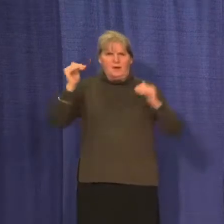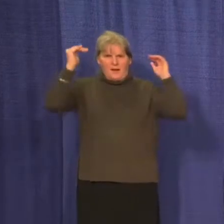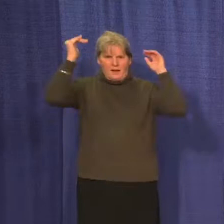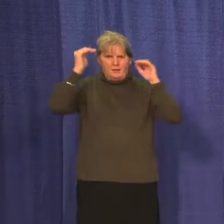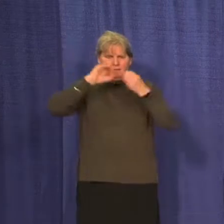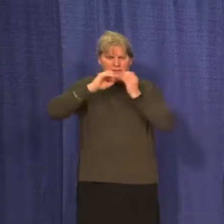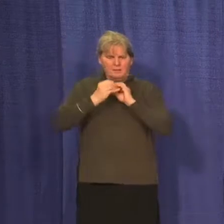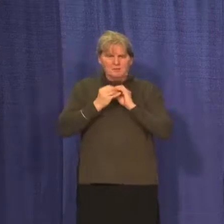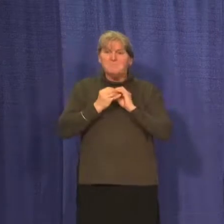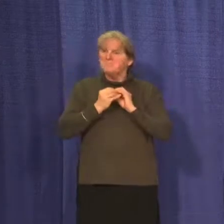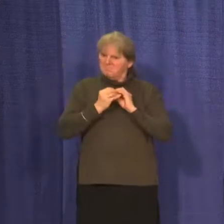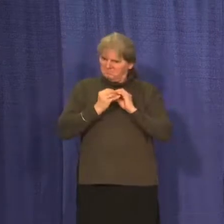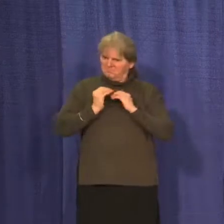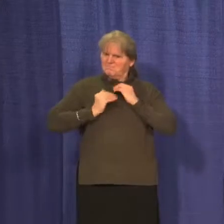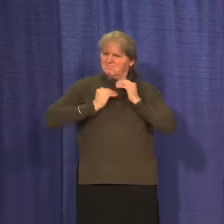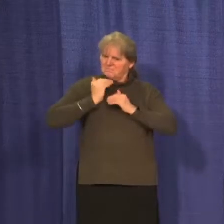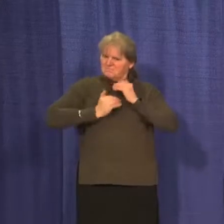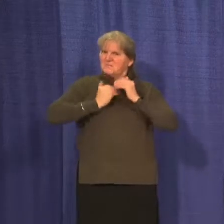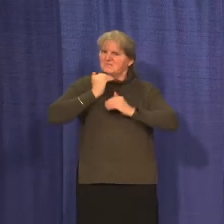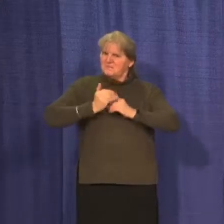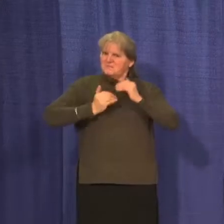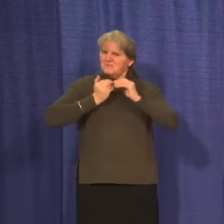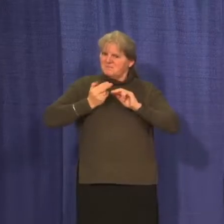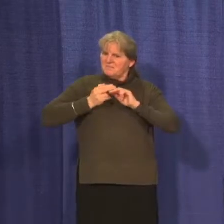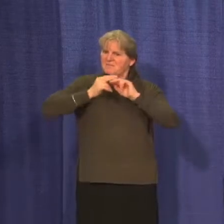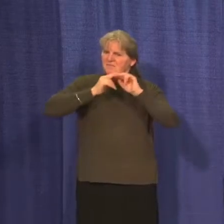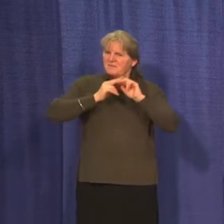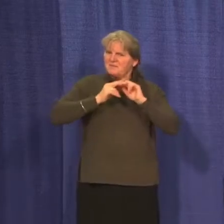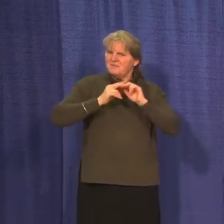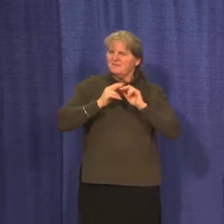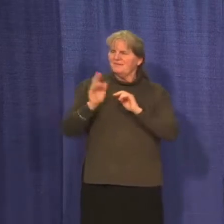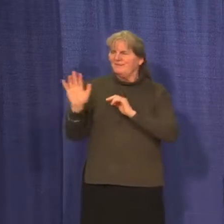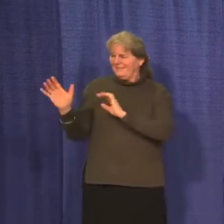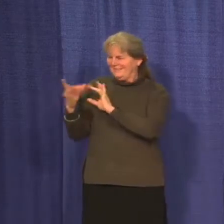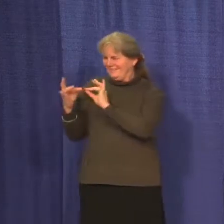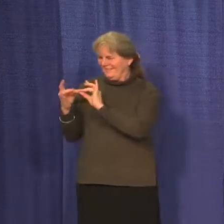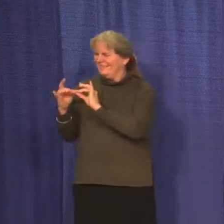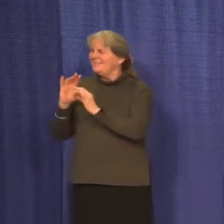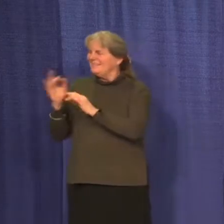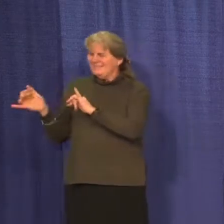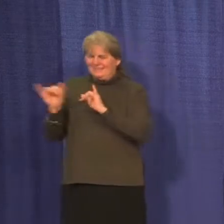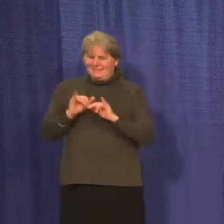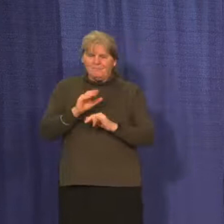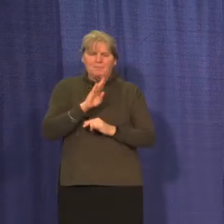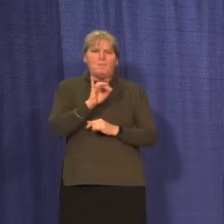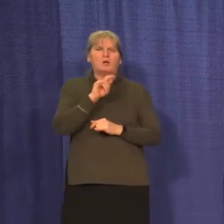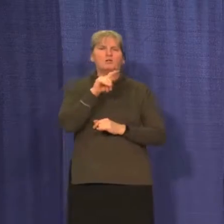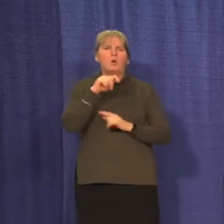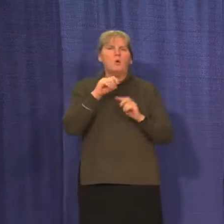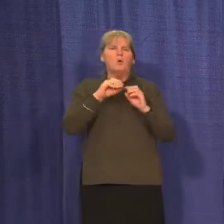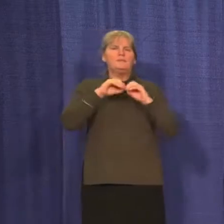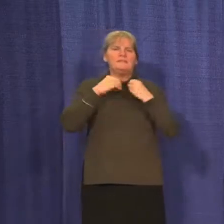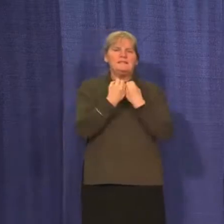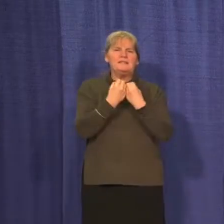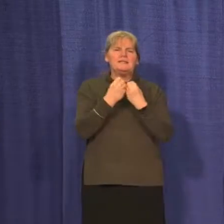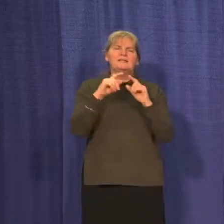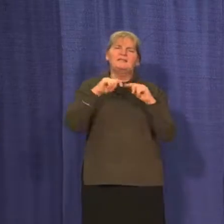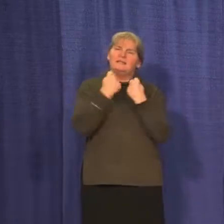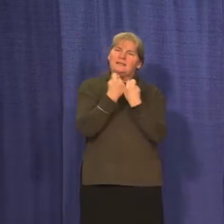The pace is starting to pick up. As the premier said, team Balto returned from Watson Lake last night.